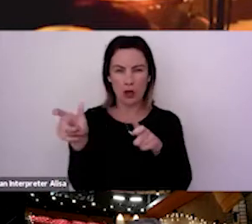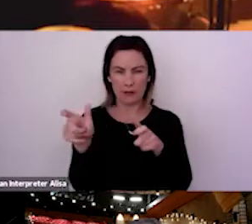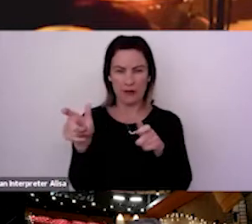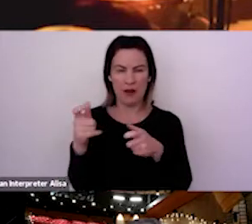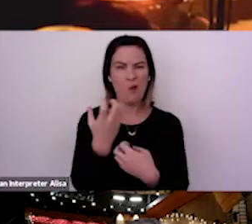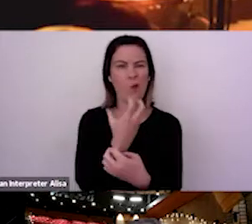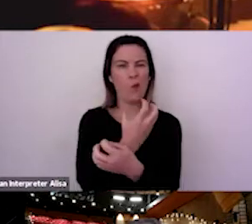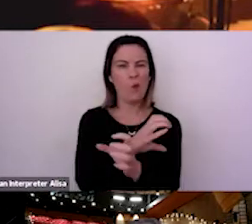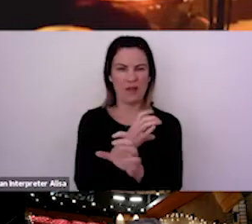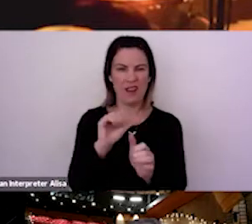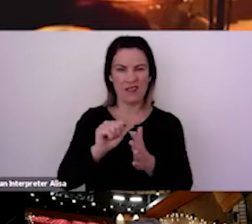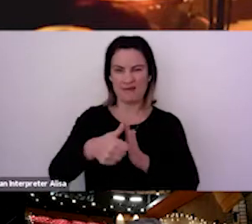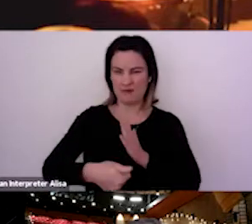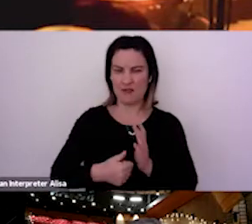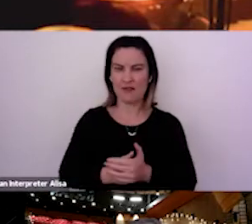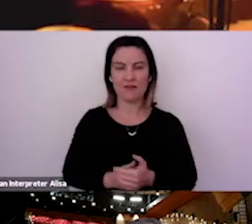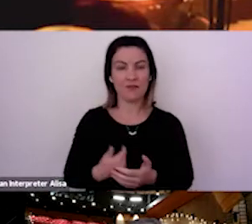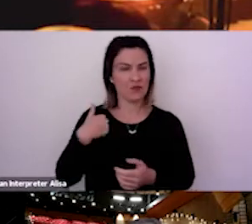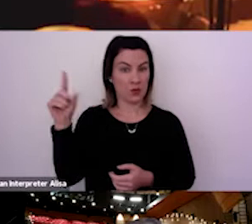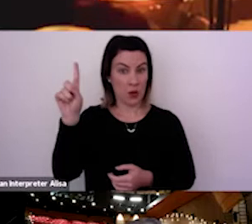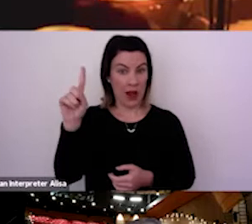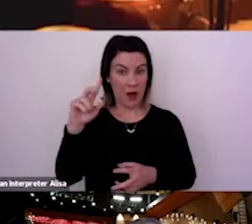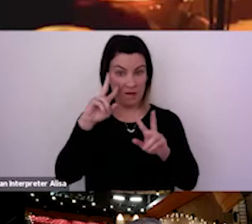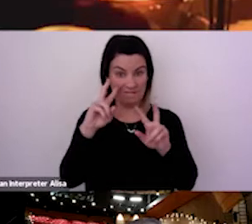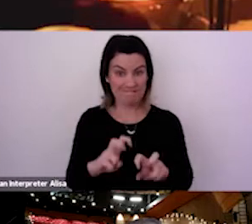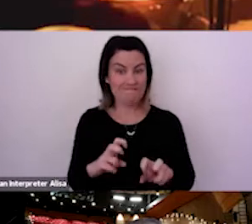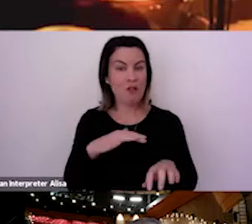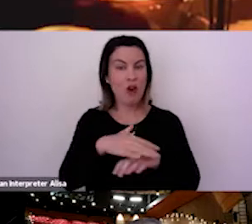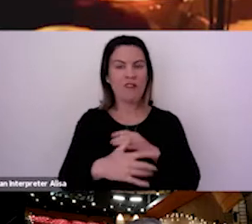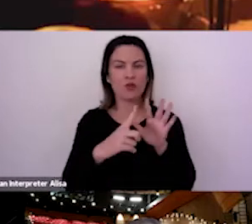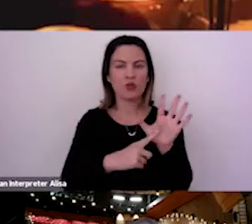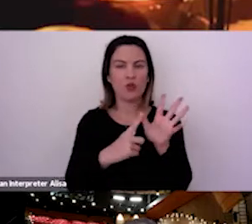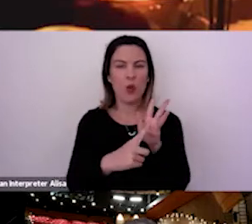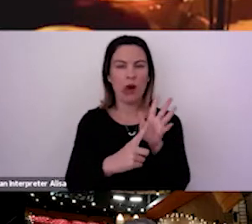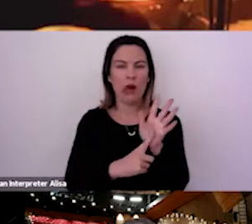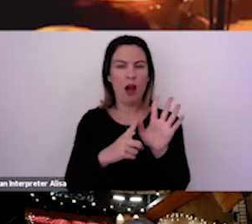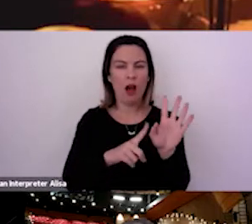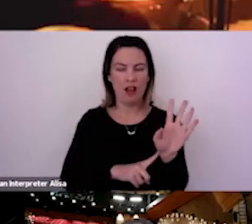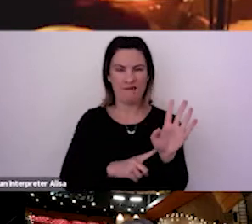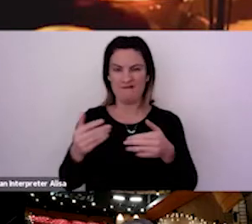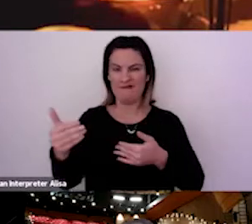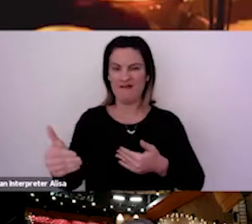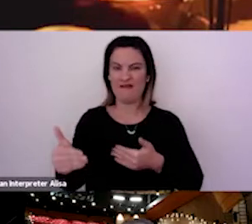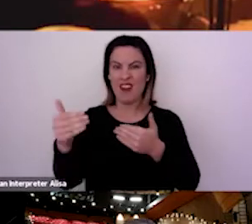the results and findings from the July phase, phase 5 of the Australian Outlook Monitor research. A big hello